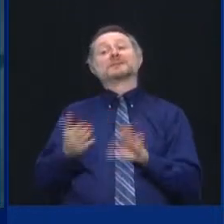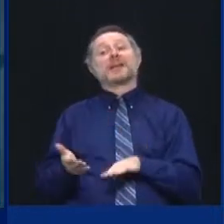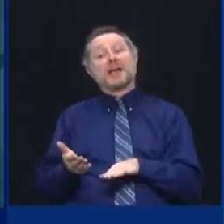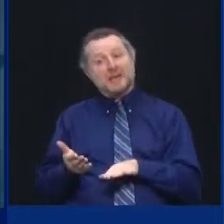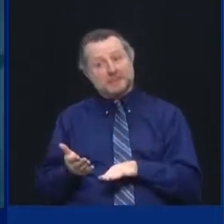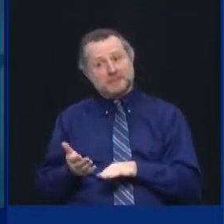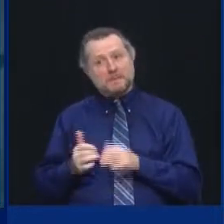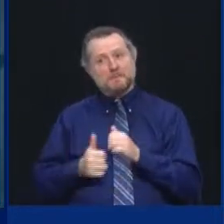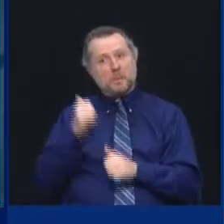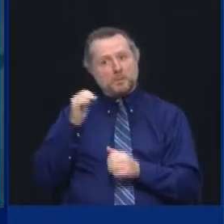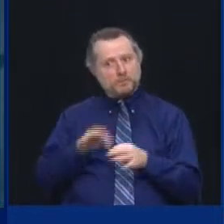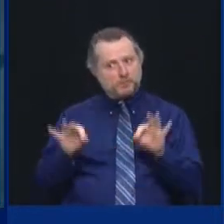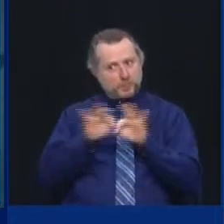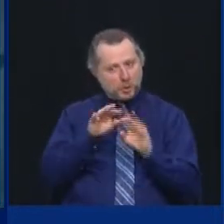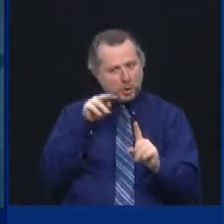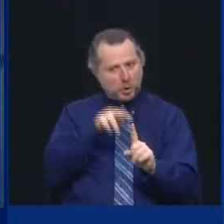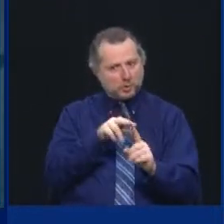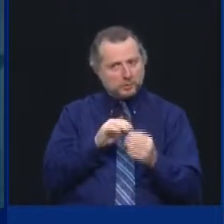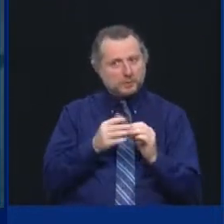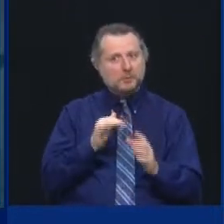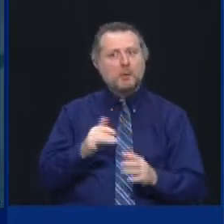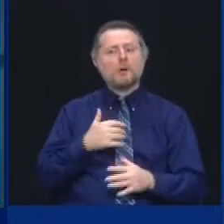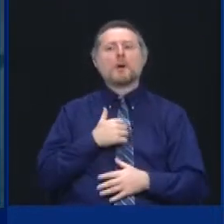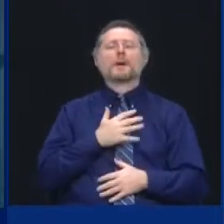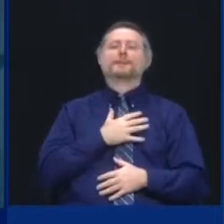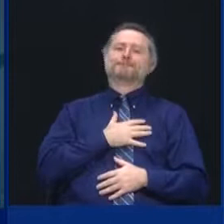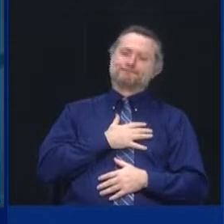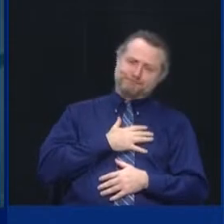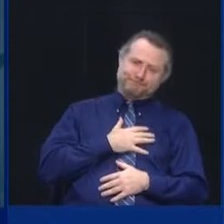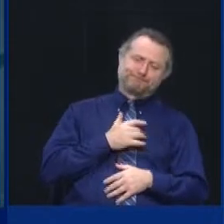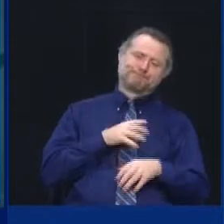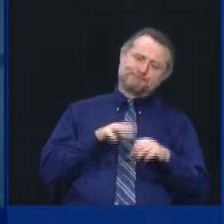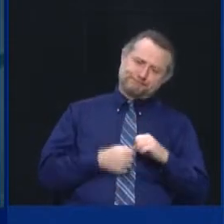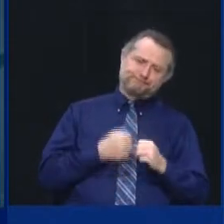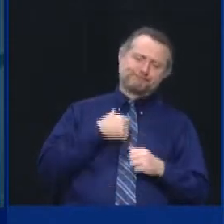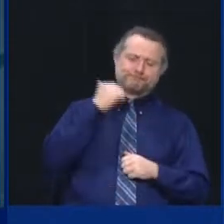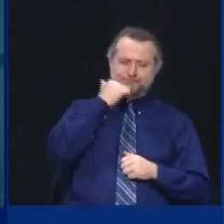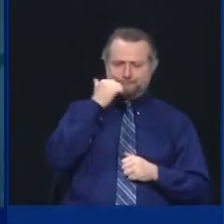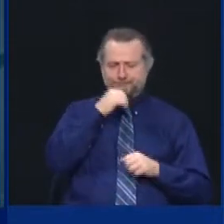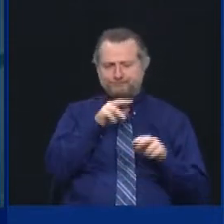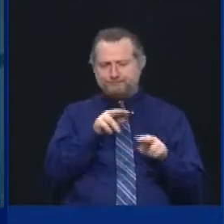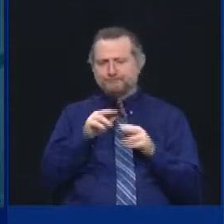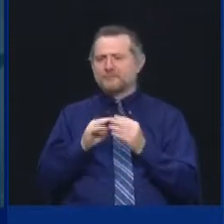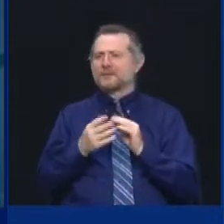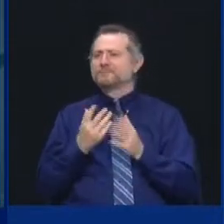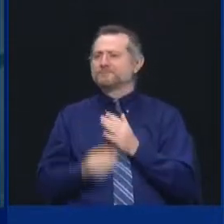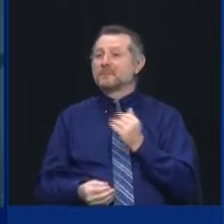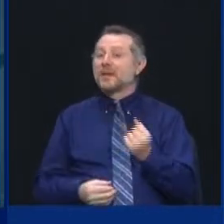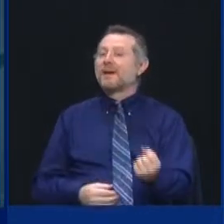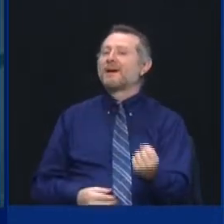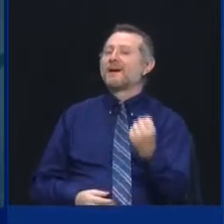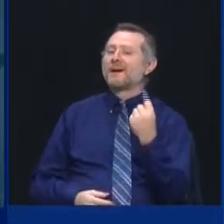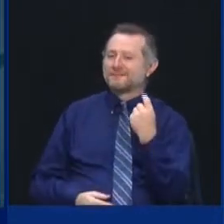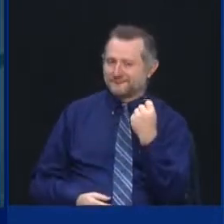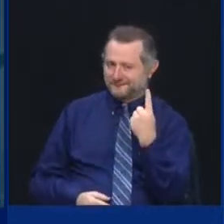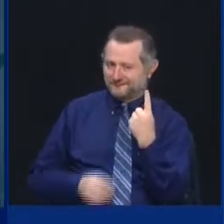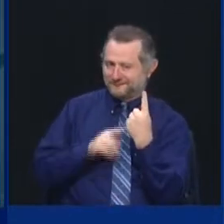HOSPITALIZATIONS ARE DOWN. INTUBATIONS ARE DOWN. STATEWIDE DEATH S, MOST IMPORTANT